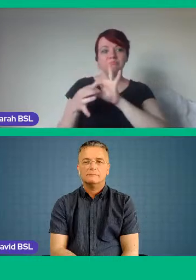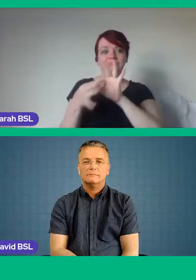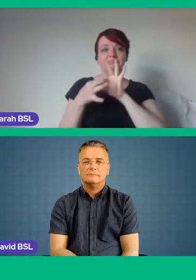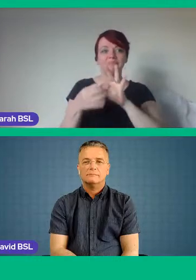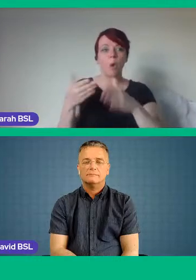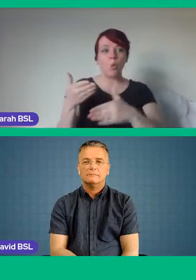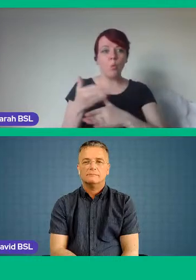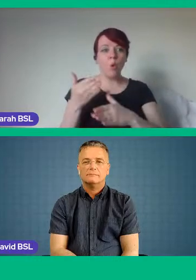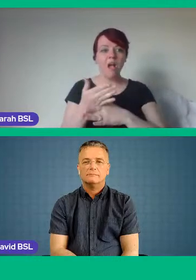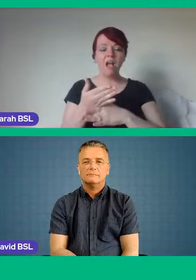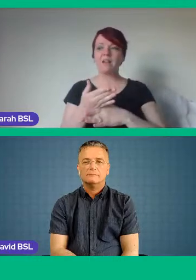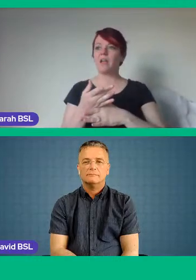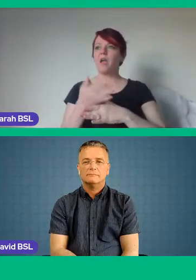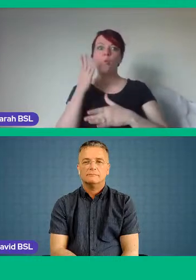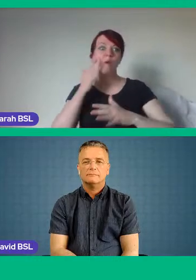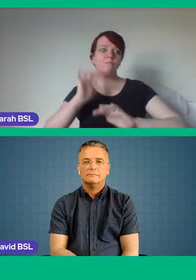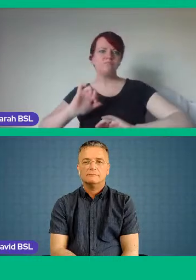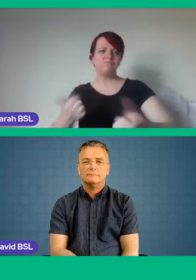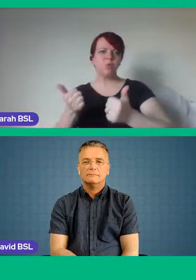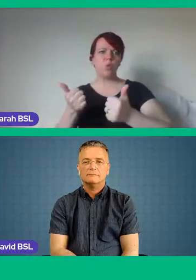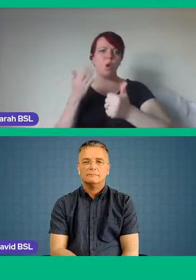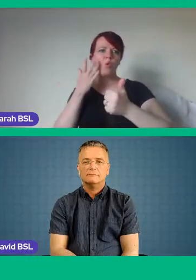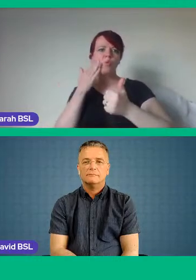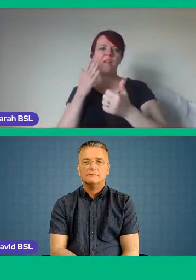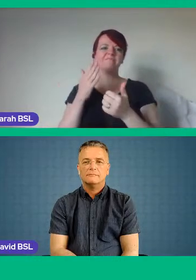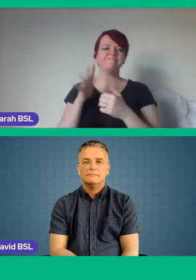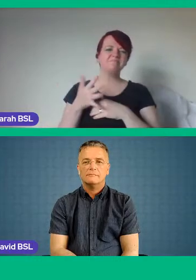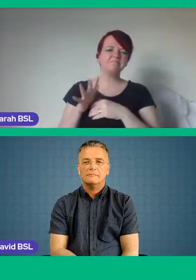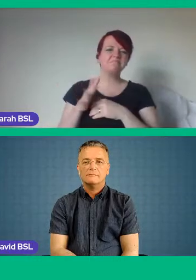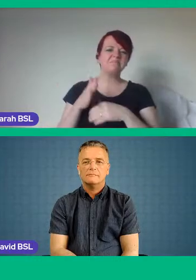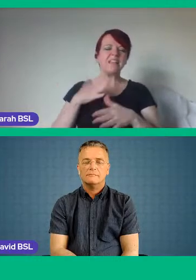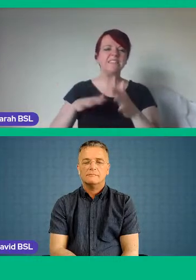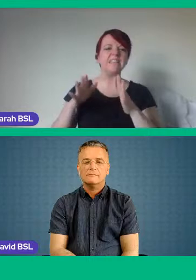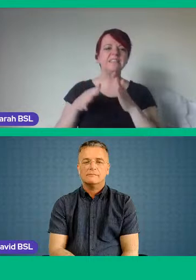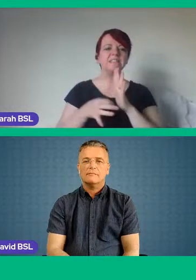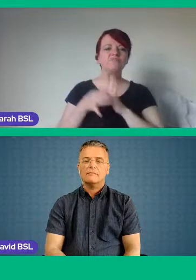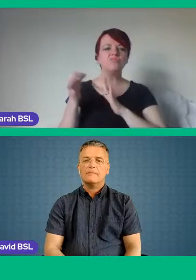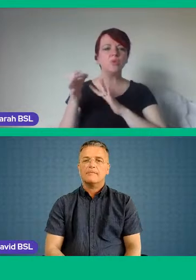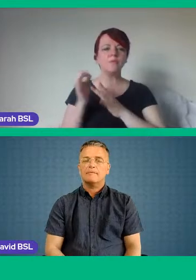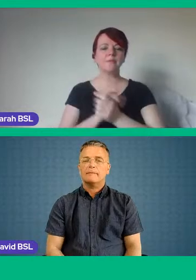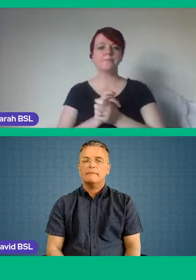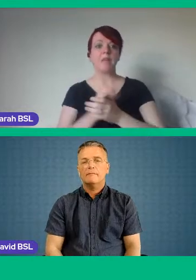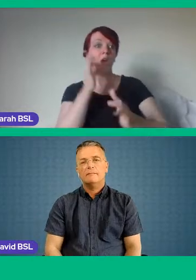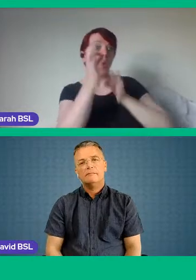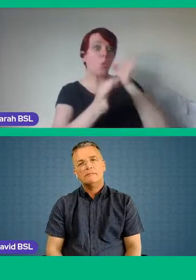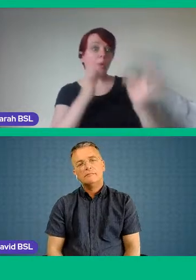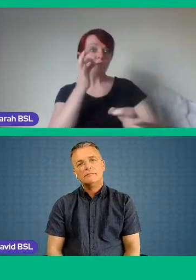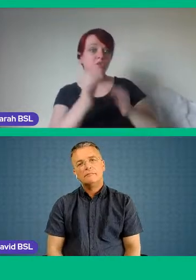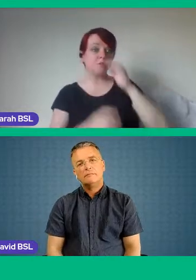it goes wrong and what we can learn from that. OK, so I will ask you all the question.